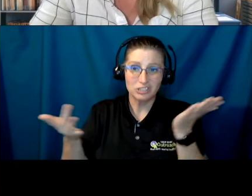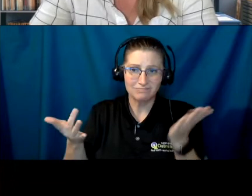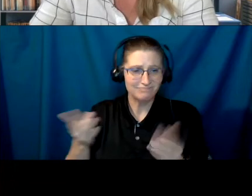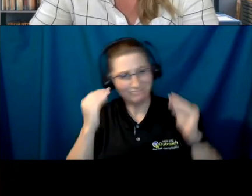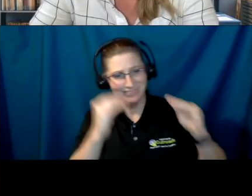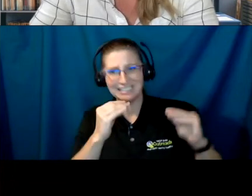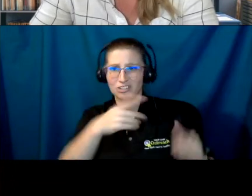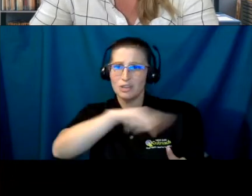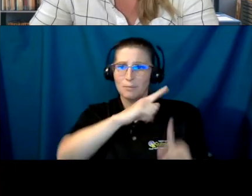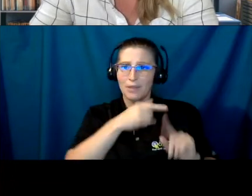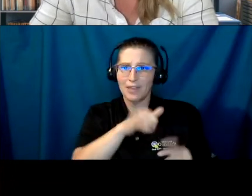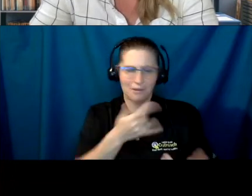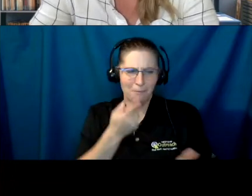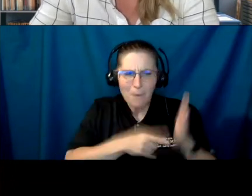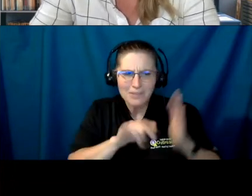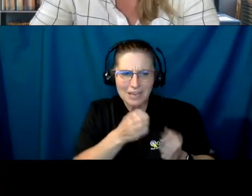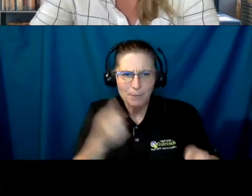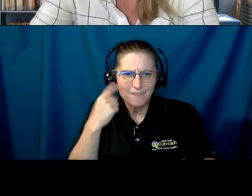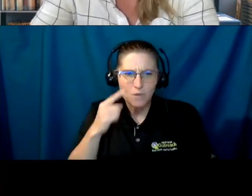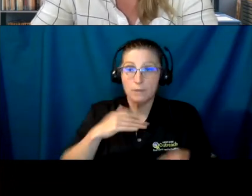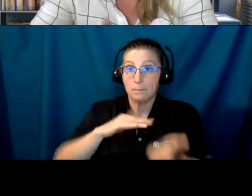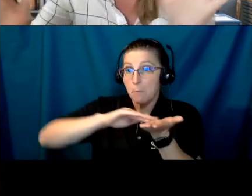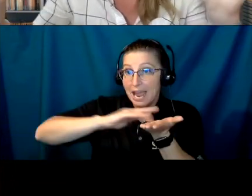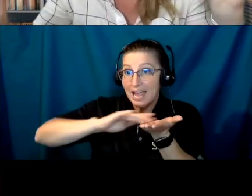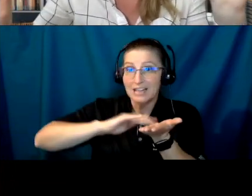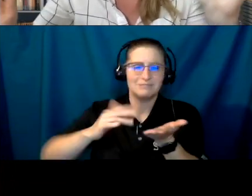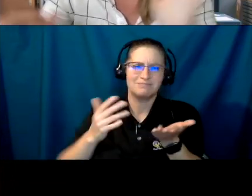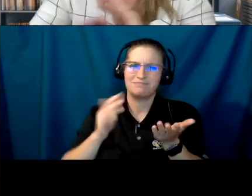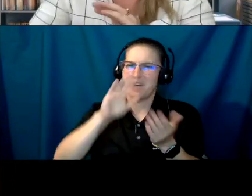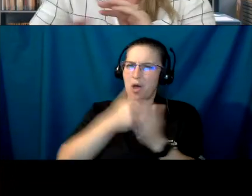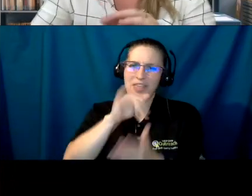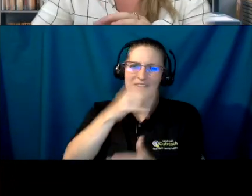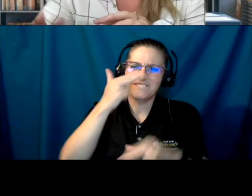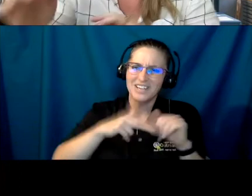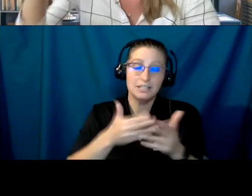other students about what it is. Braille, all that fun stuff, kids love learning about